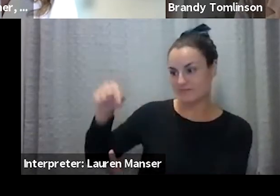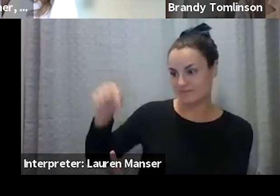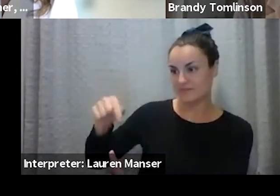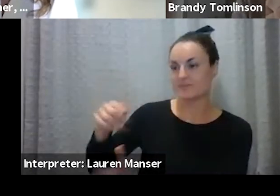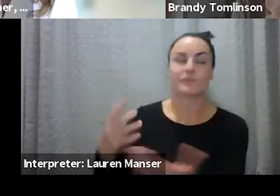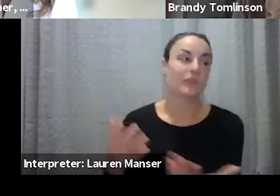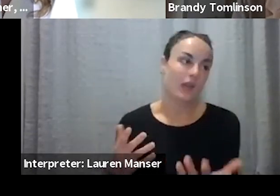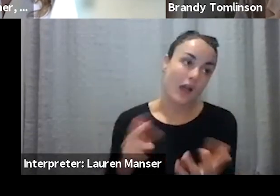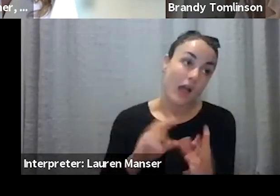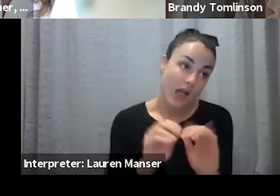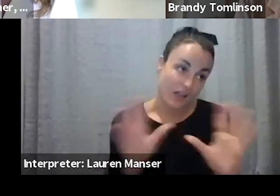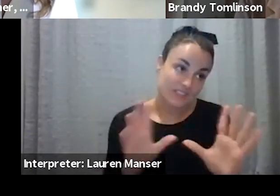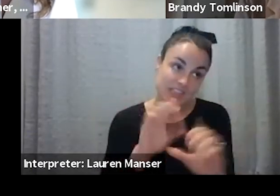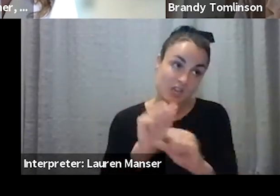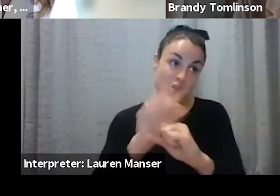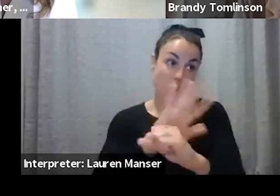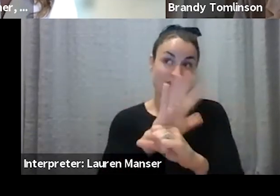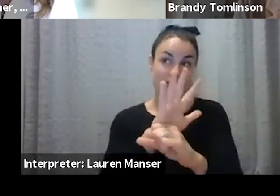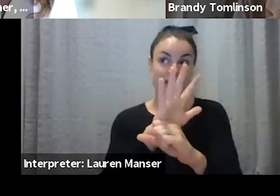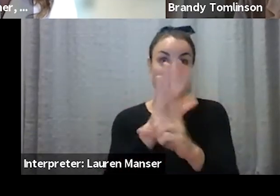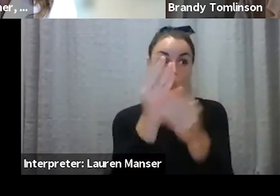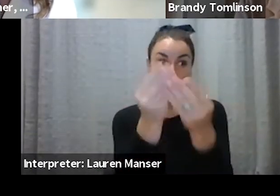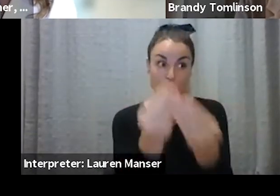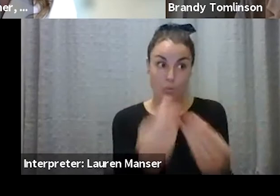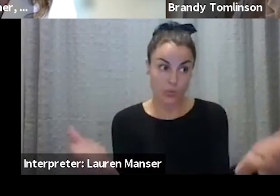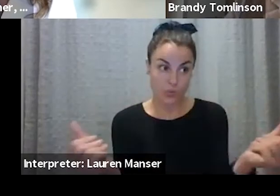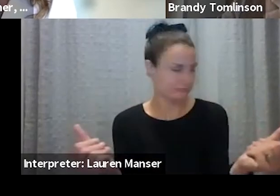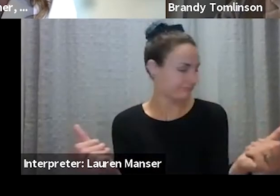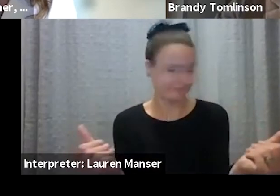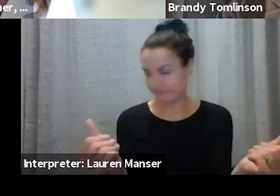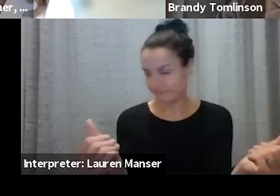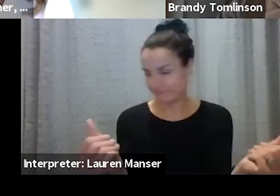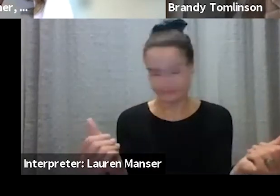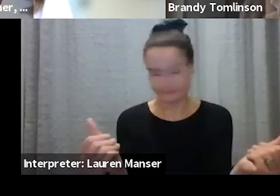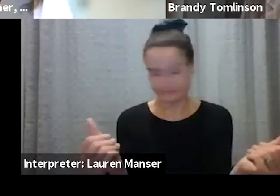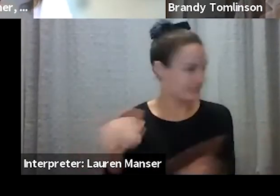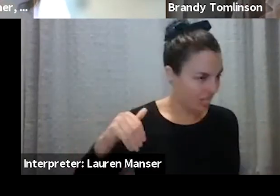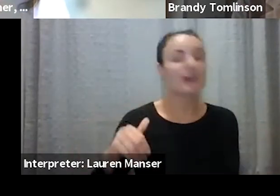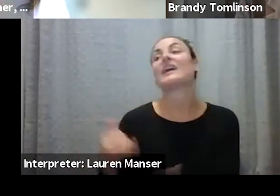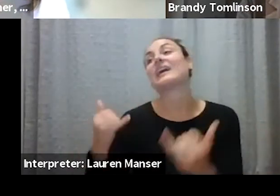We talk about how we hear people talking about post-COVID, but we're really not post-COVID.